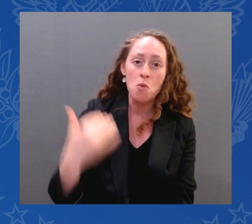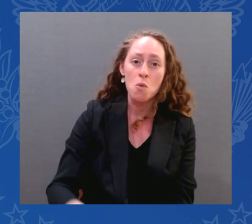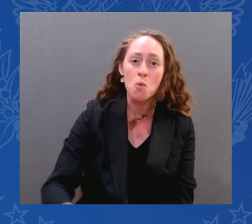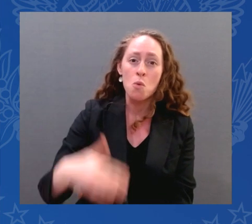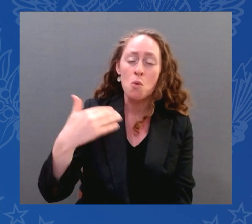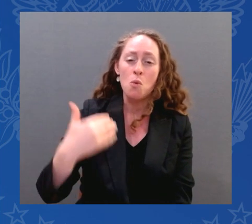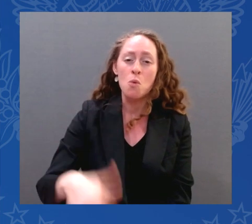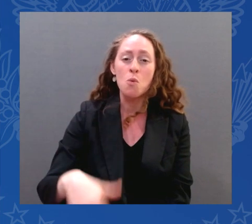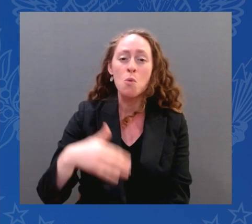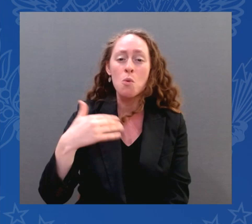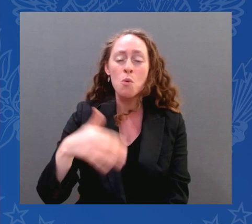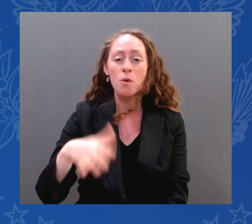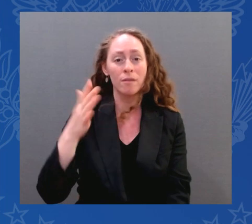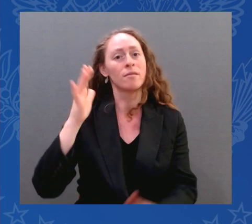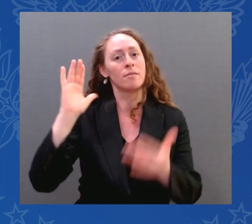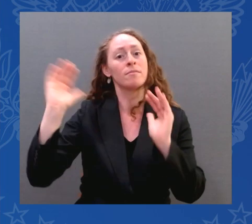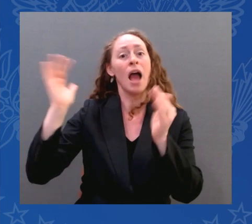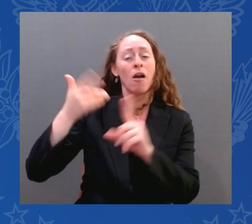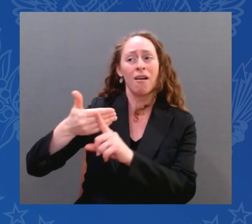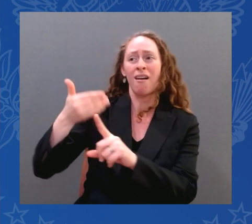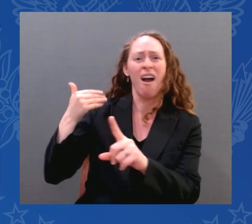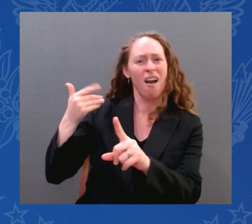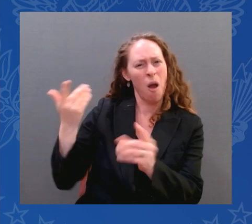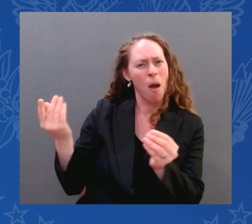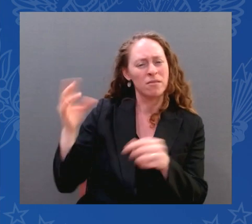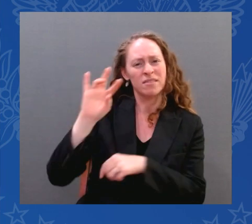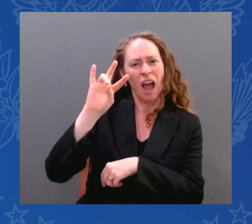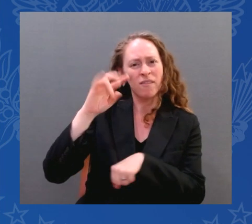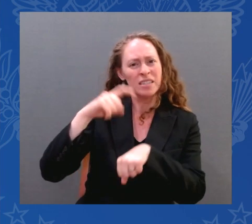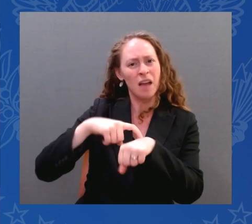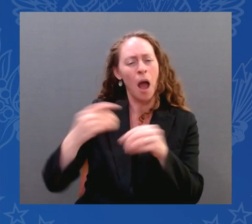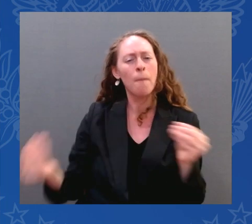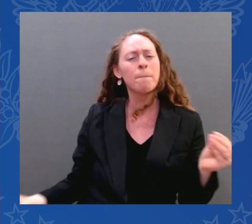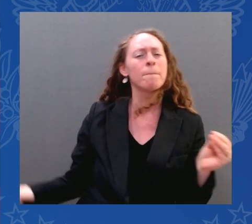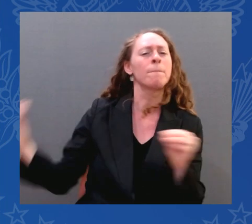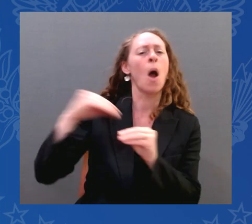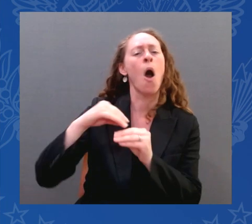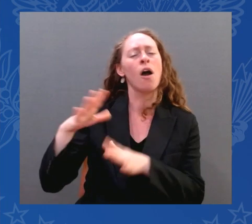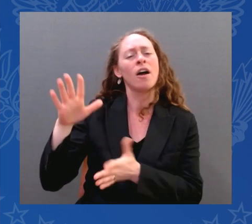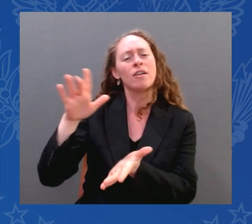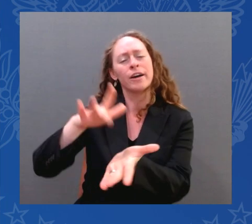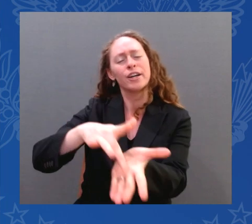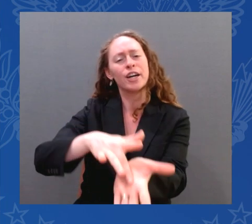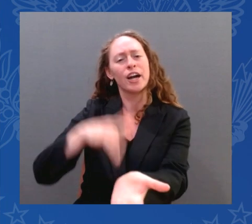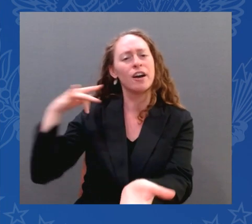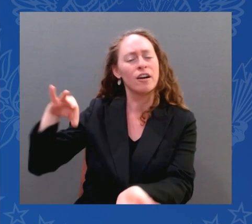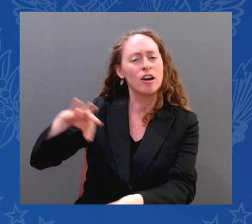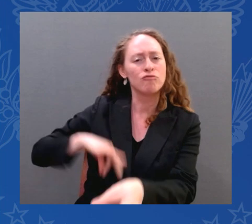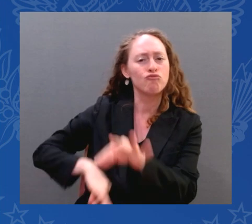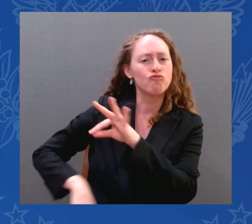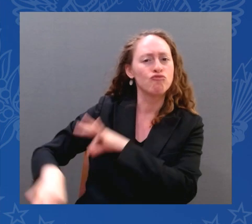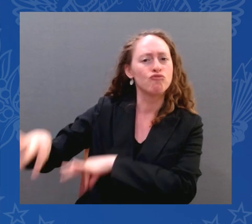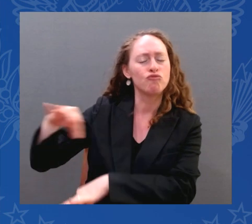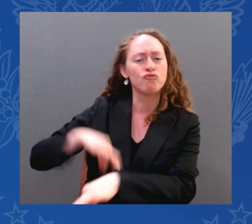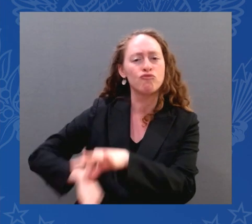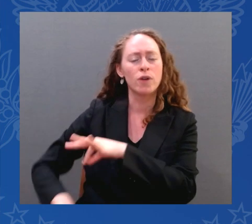And they raked in the profits and the costs got passed on, as you might guess, directly to consumers. Sticking it to American families and businesses